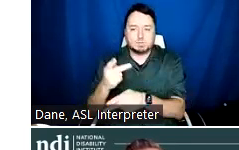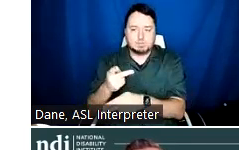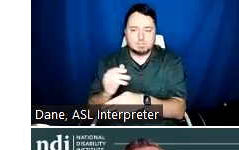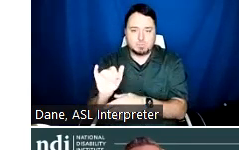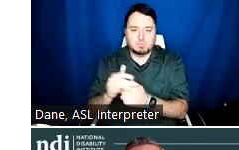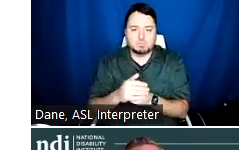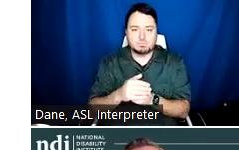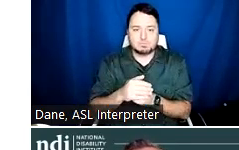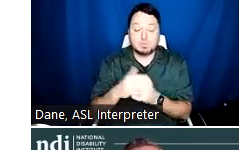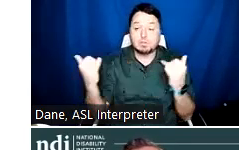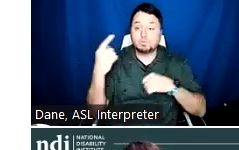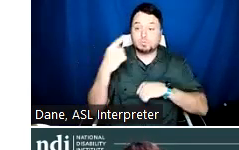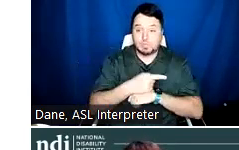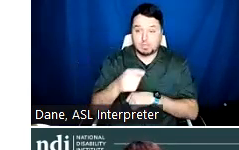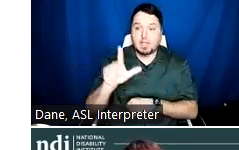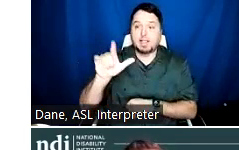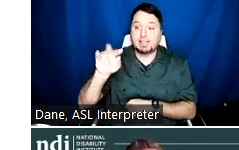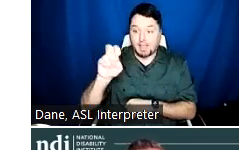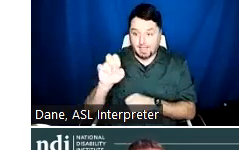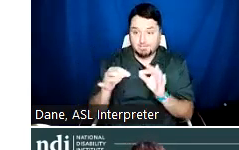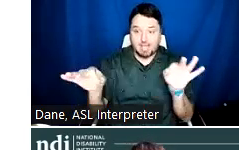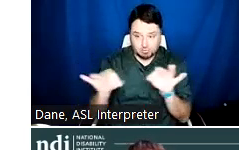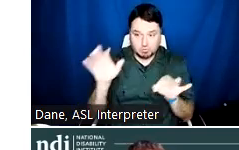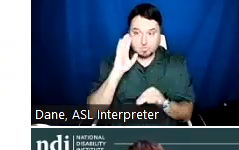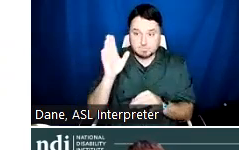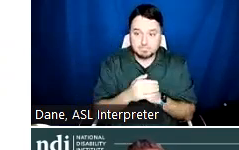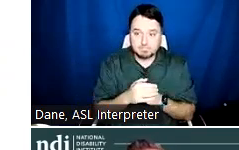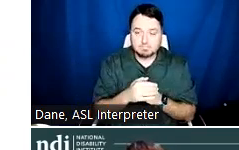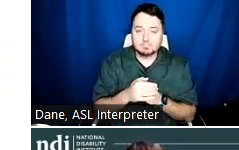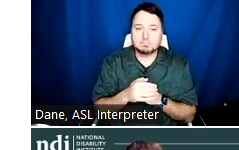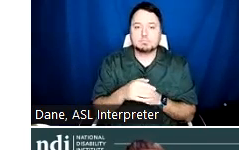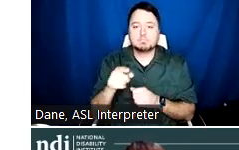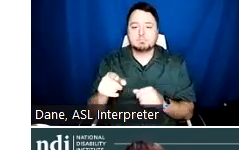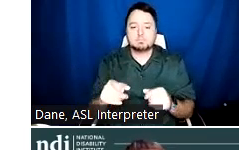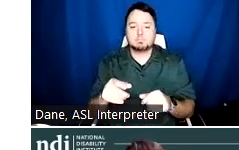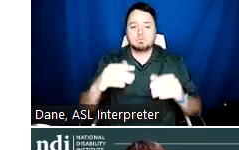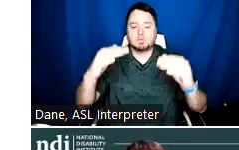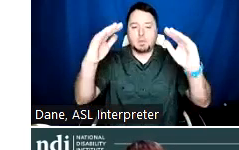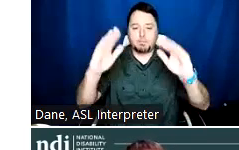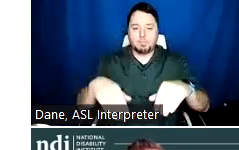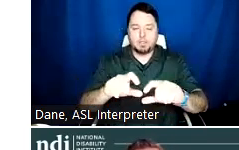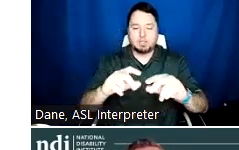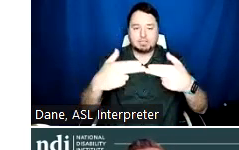Today's webinar is live captioning. The captions appear below the slide deck.